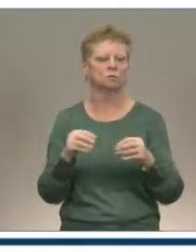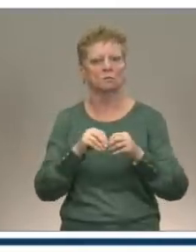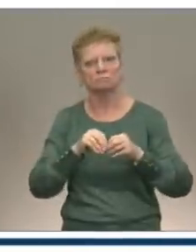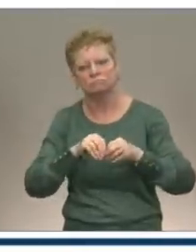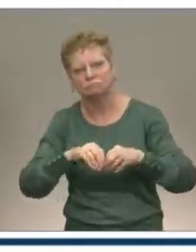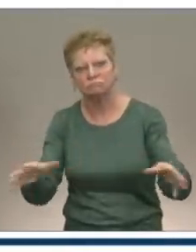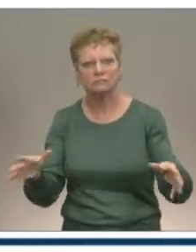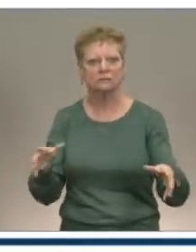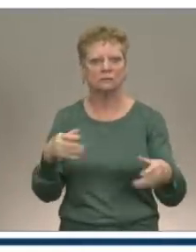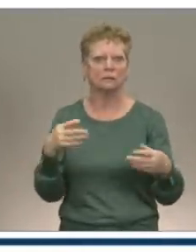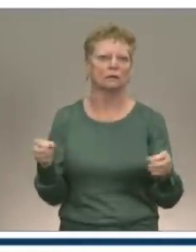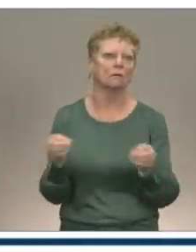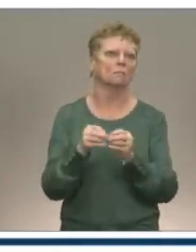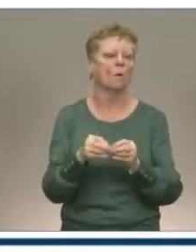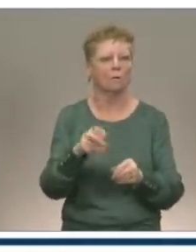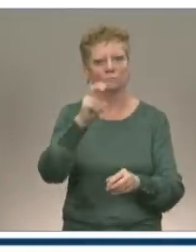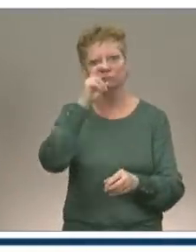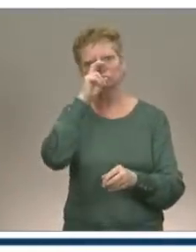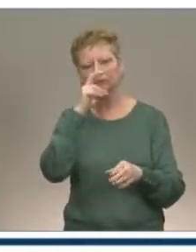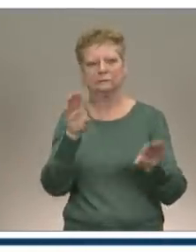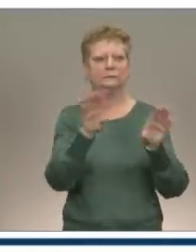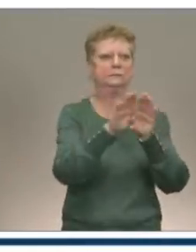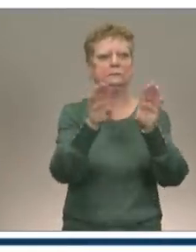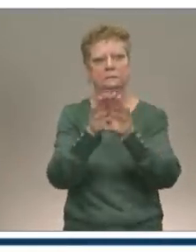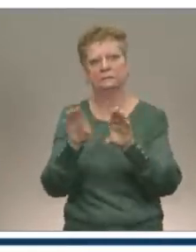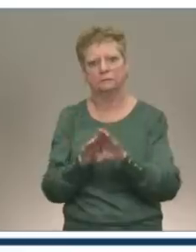put tighter restrictions on chelsea do you have a follow-up